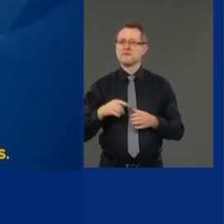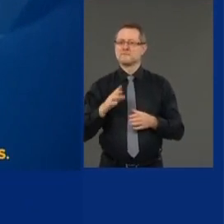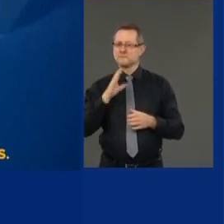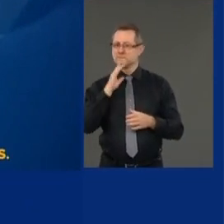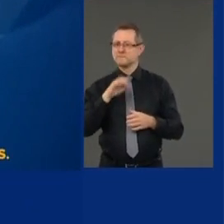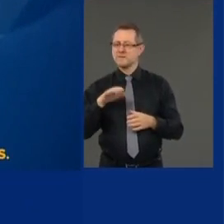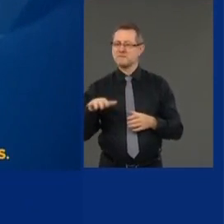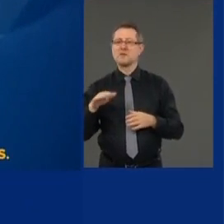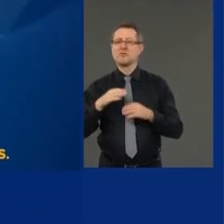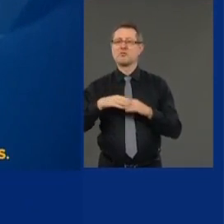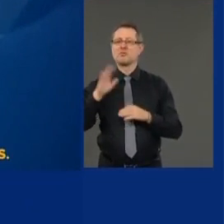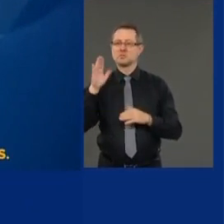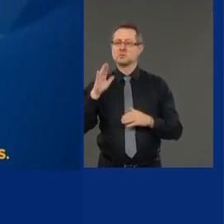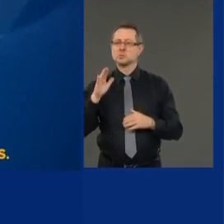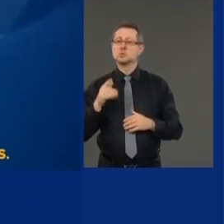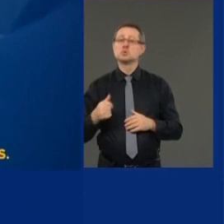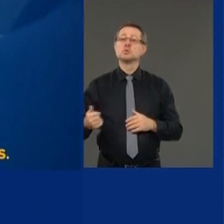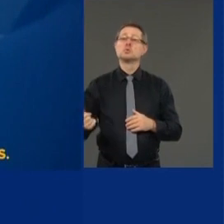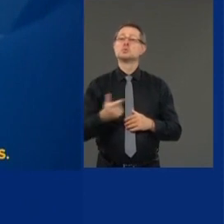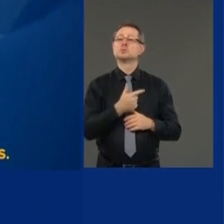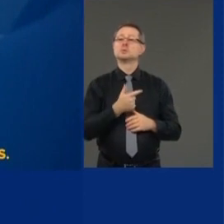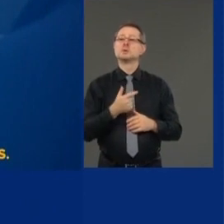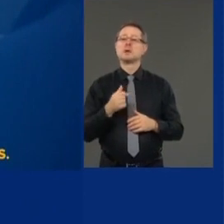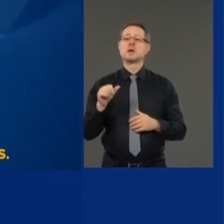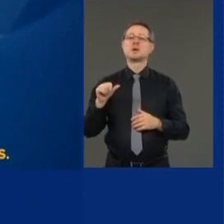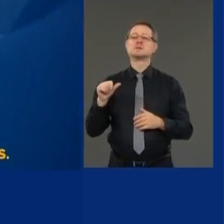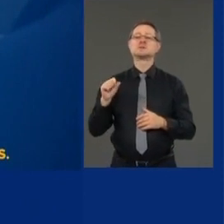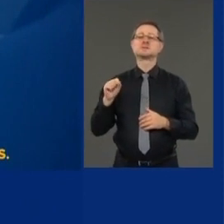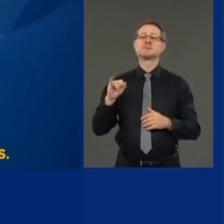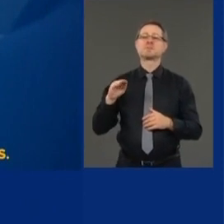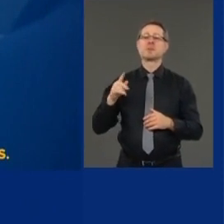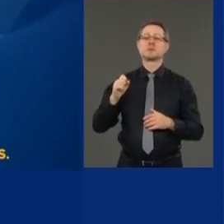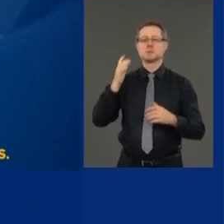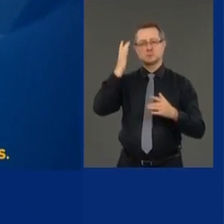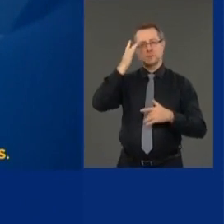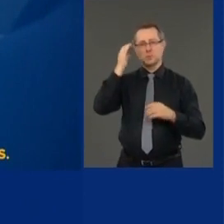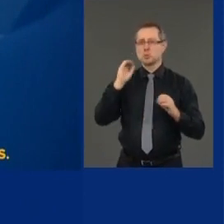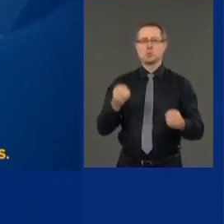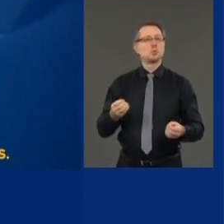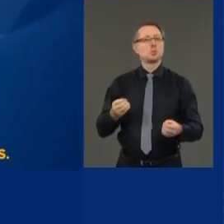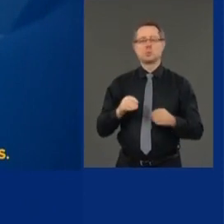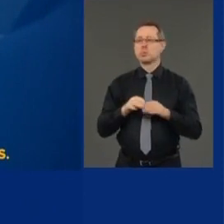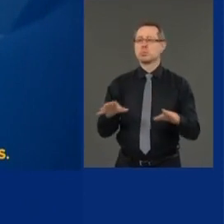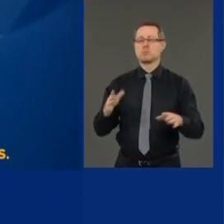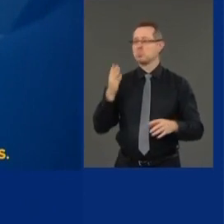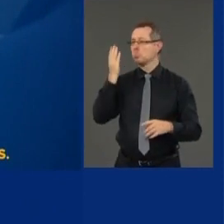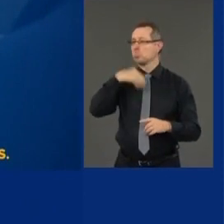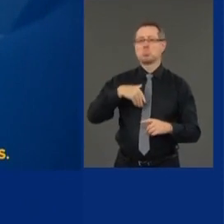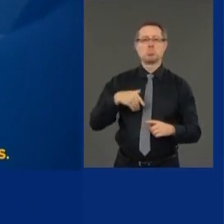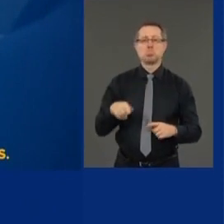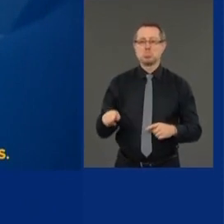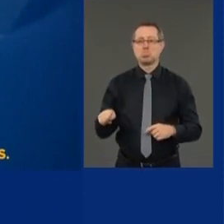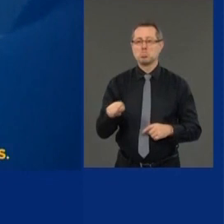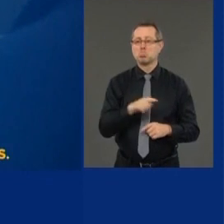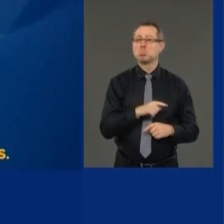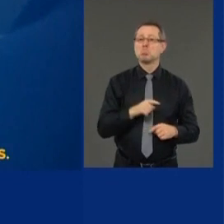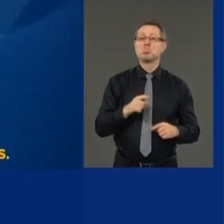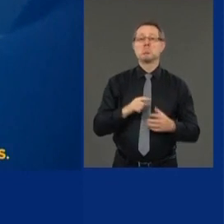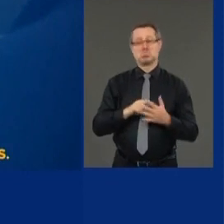COMMISSIONER FANUCCI AND